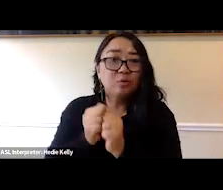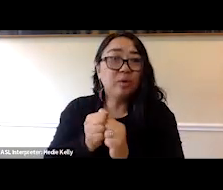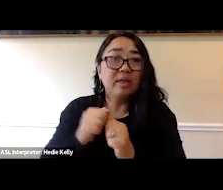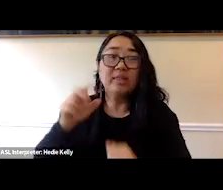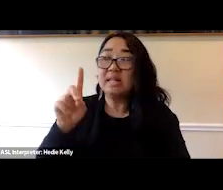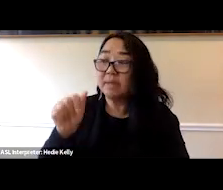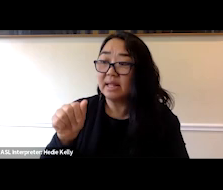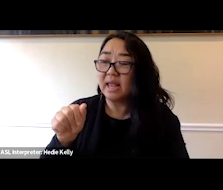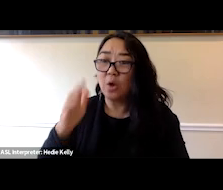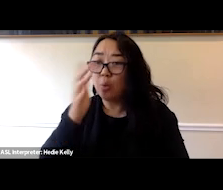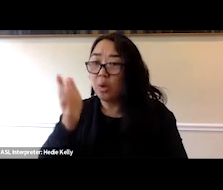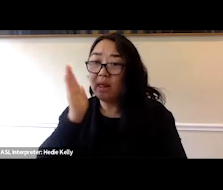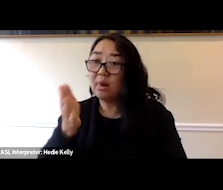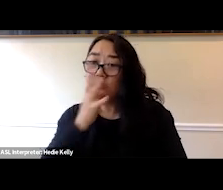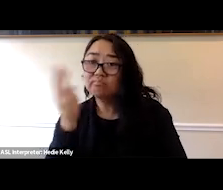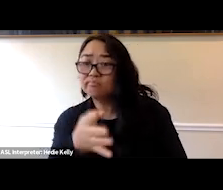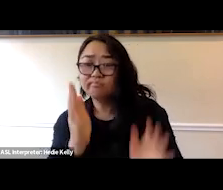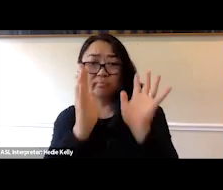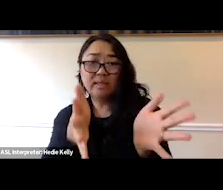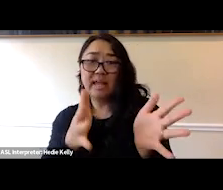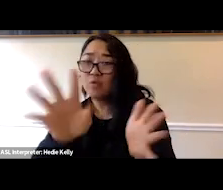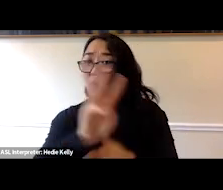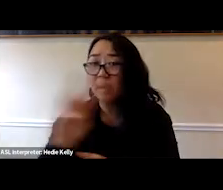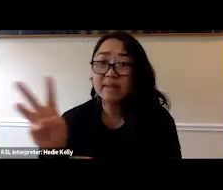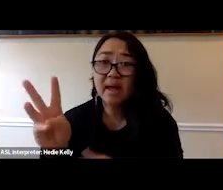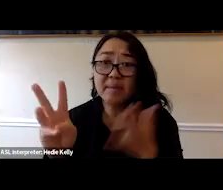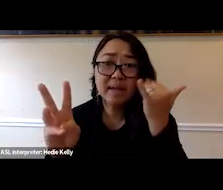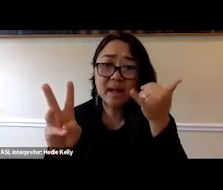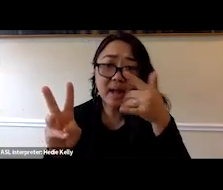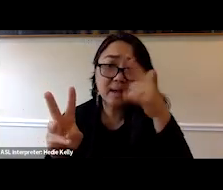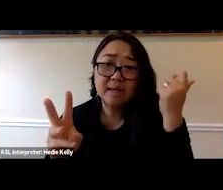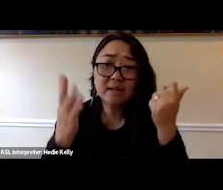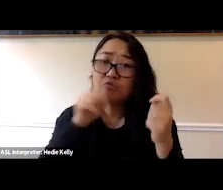to use, the math kind of tells the story for itself.